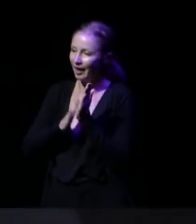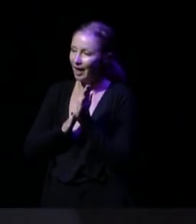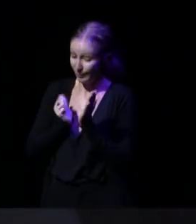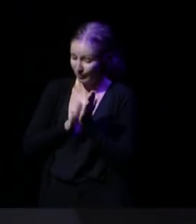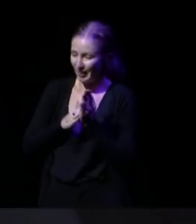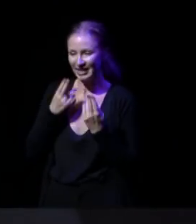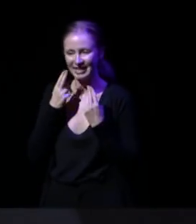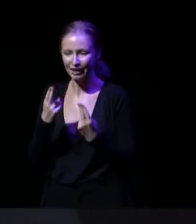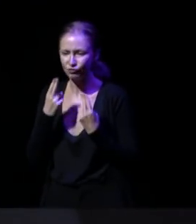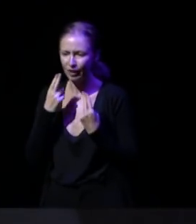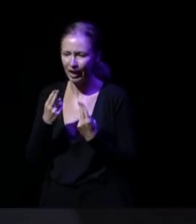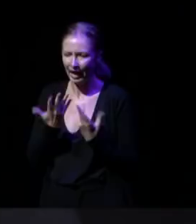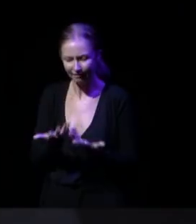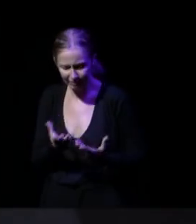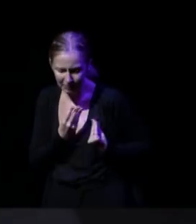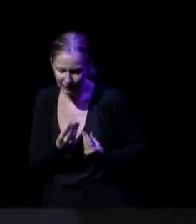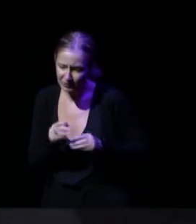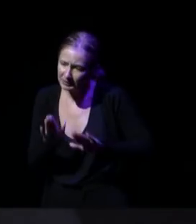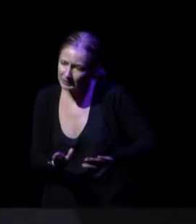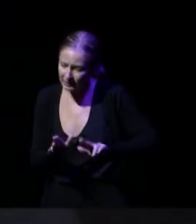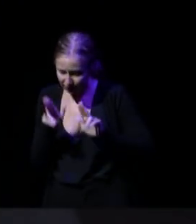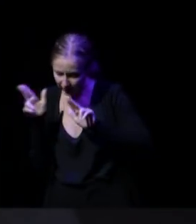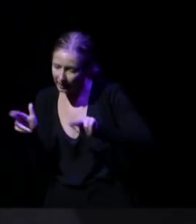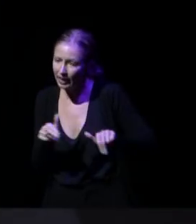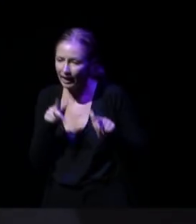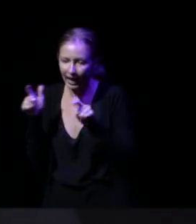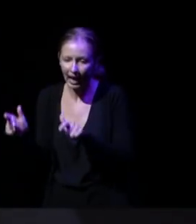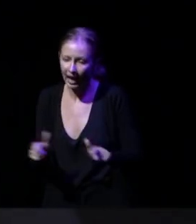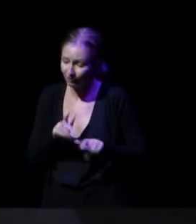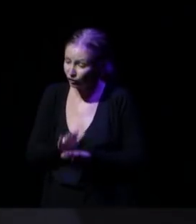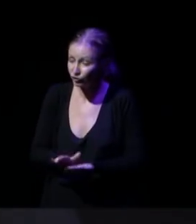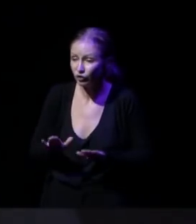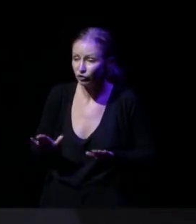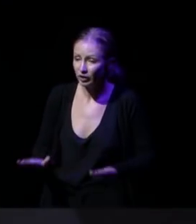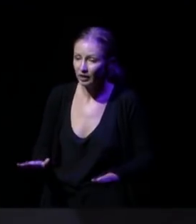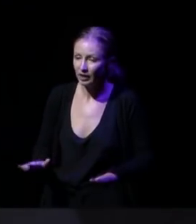they have to be compassionate to care about their children. You know, and they have to be selfless in a certain way.